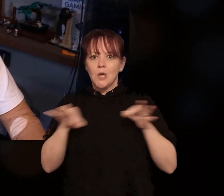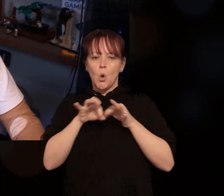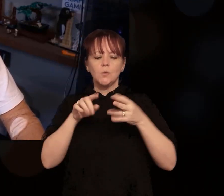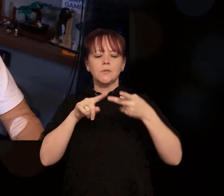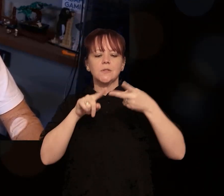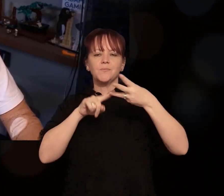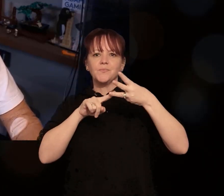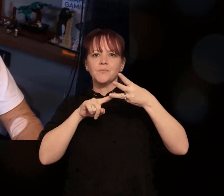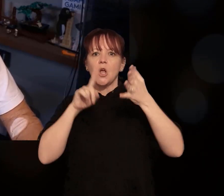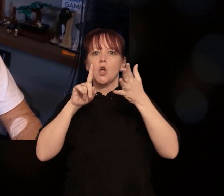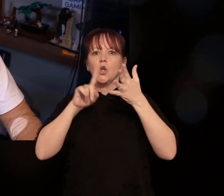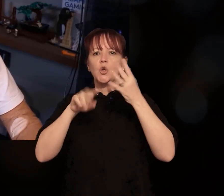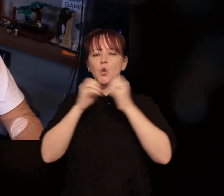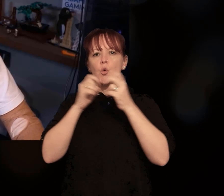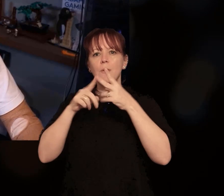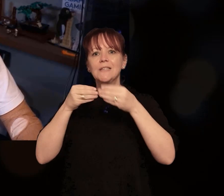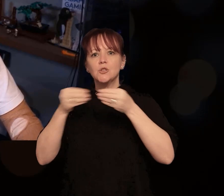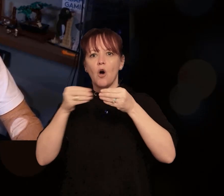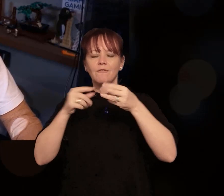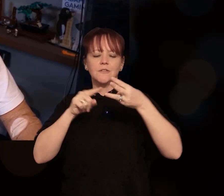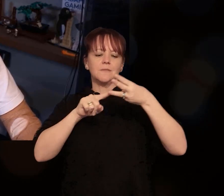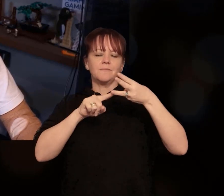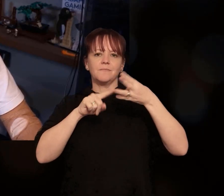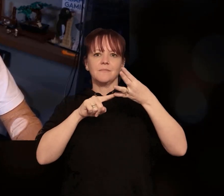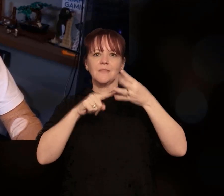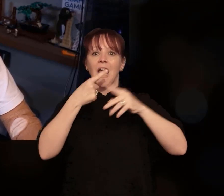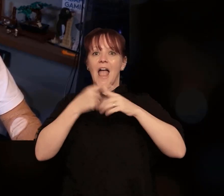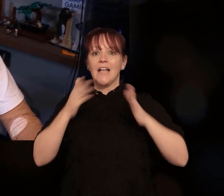Ubisoft, Xbox Games Studios